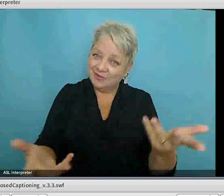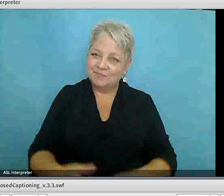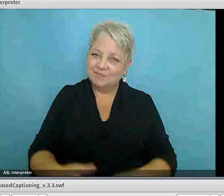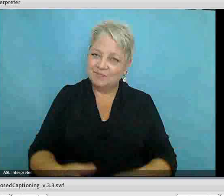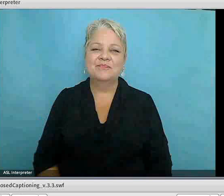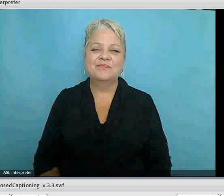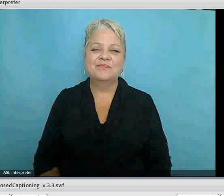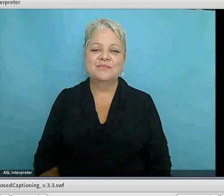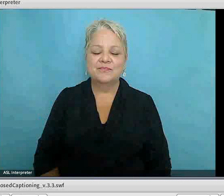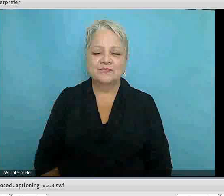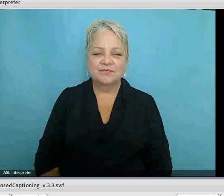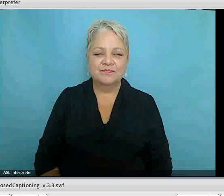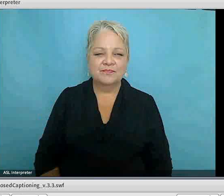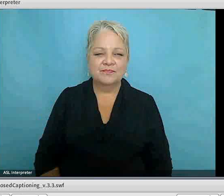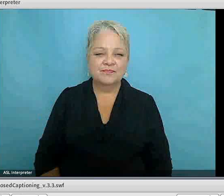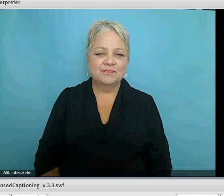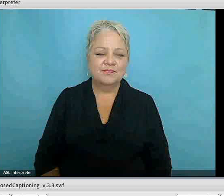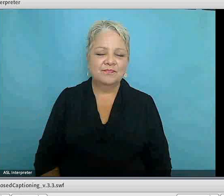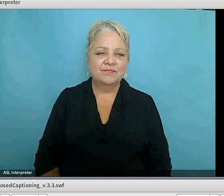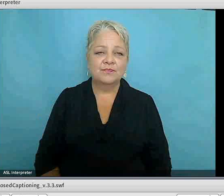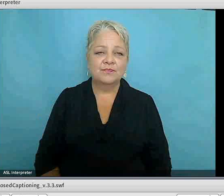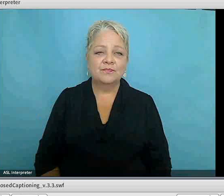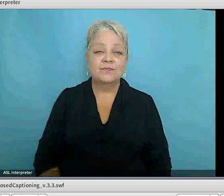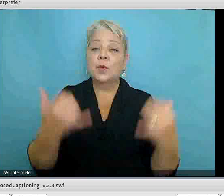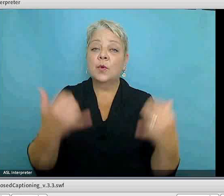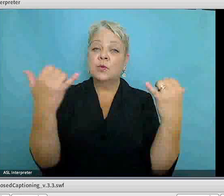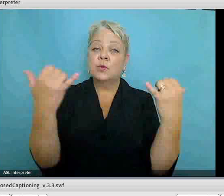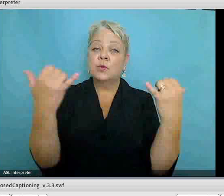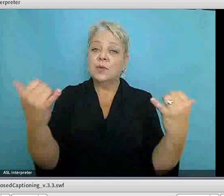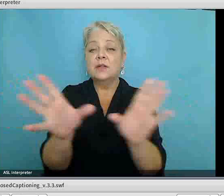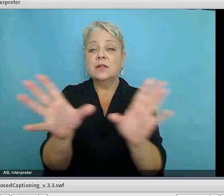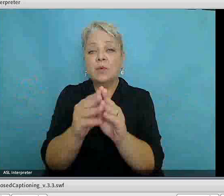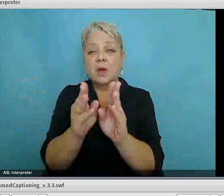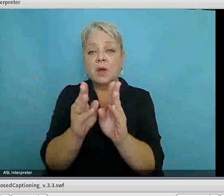Today's webinar is an overview of One Care.